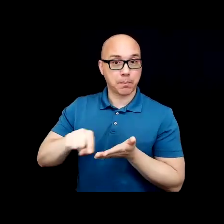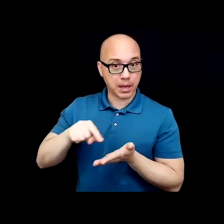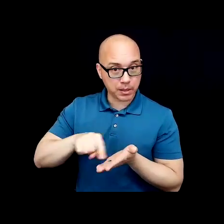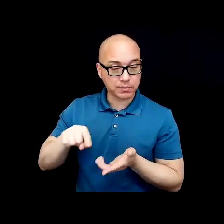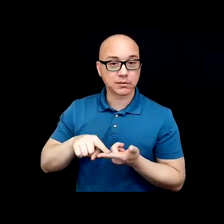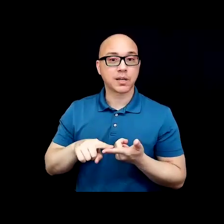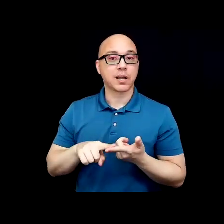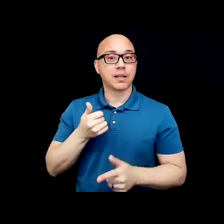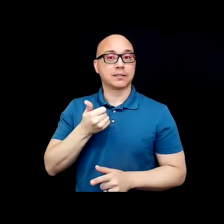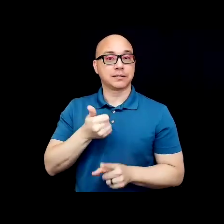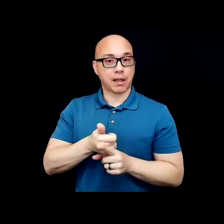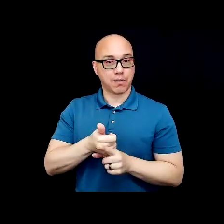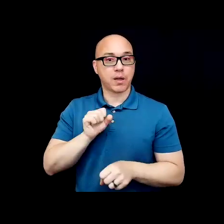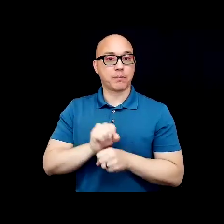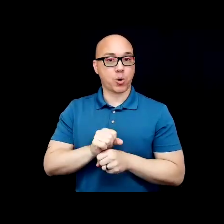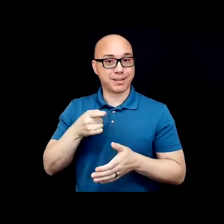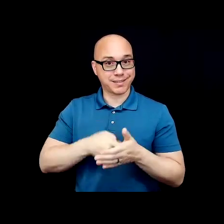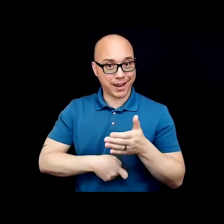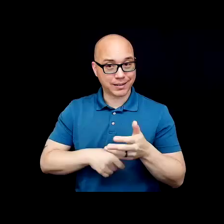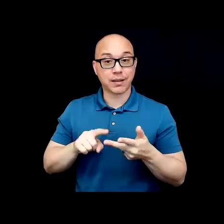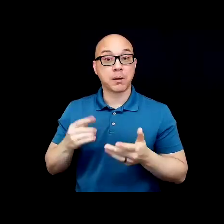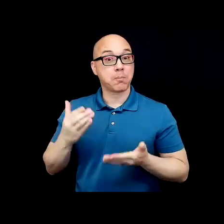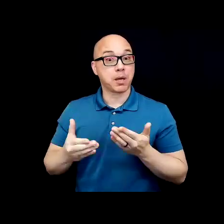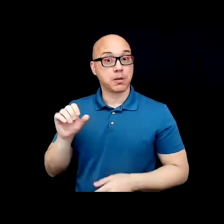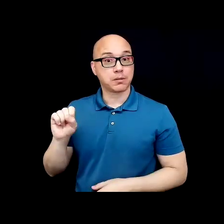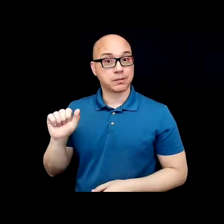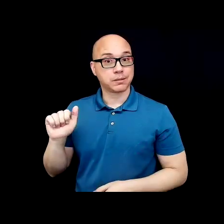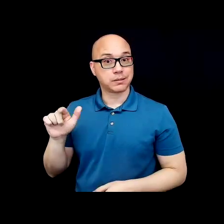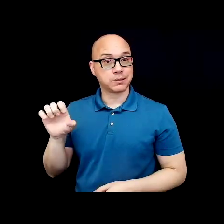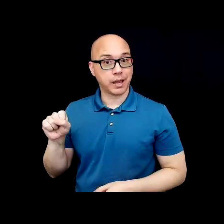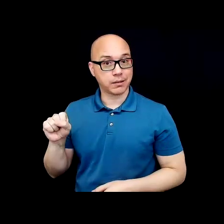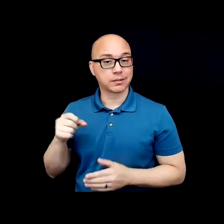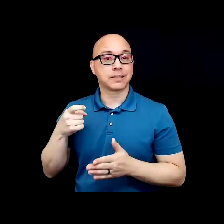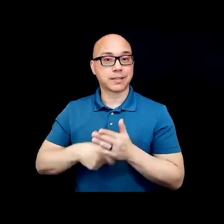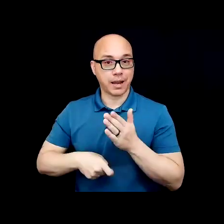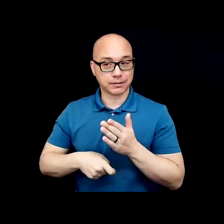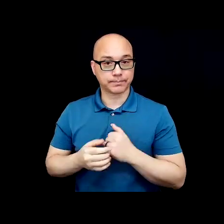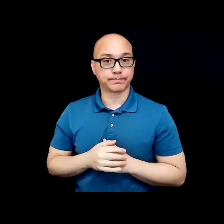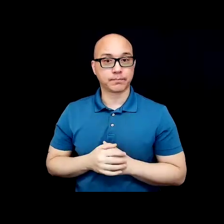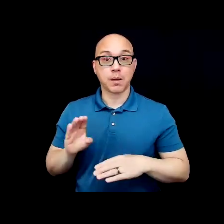and possibly Sales tax. As a business owner you are responsible for paying taxes quarterly and